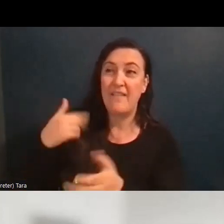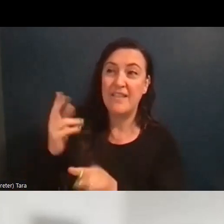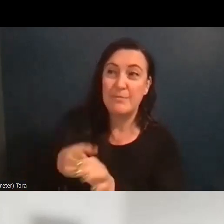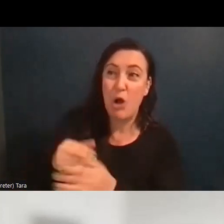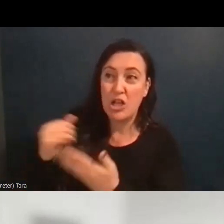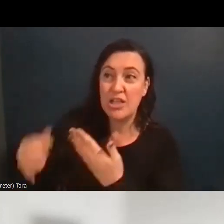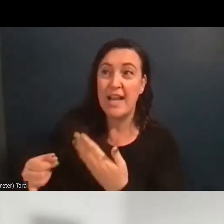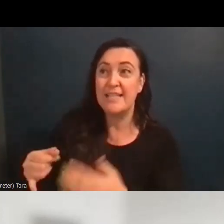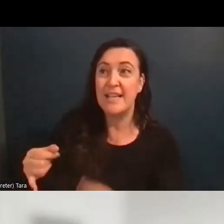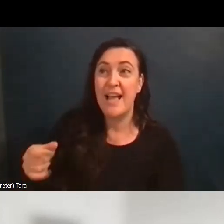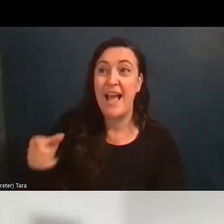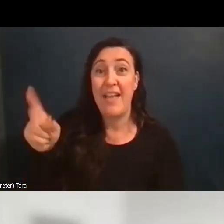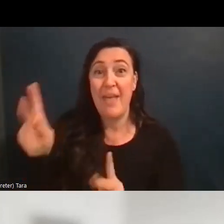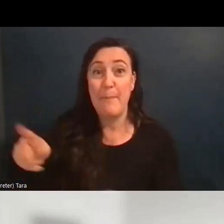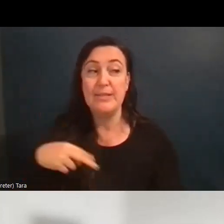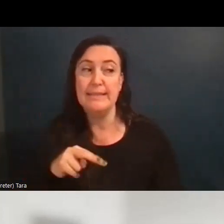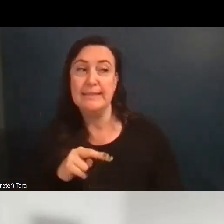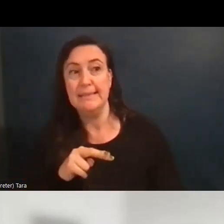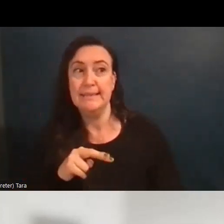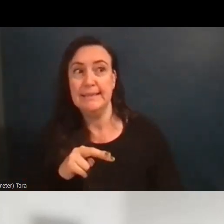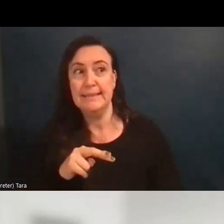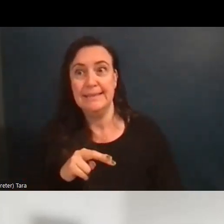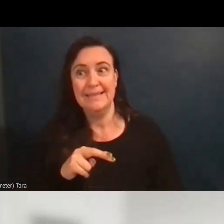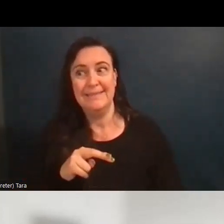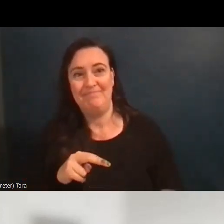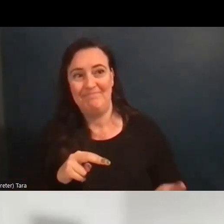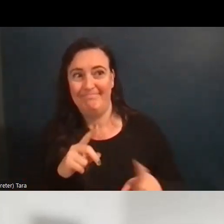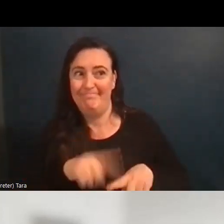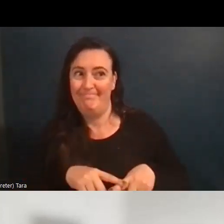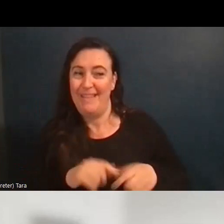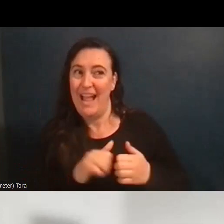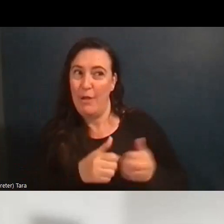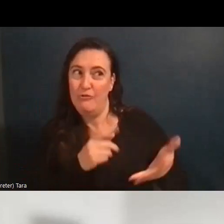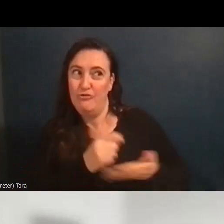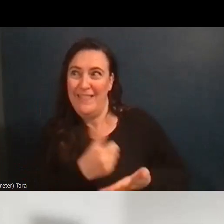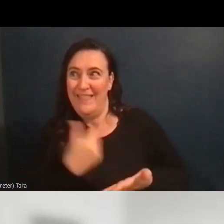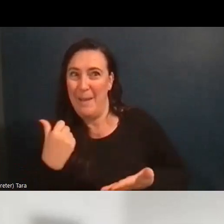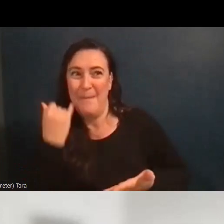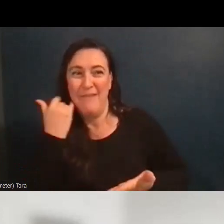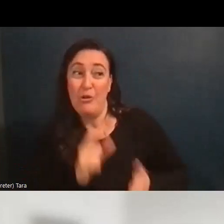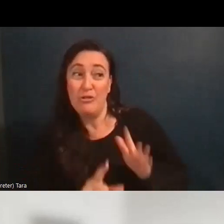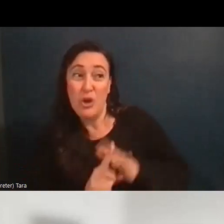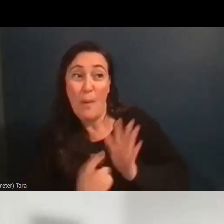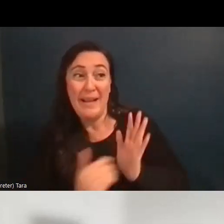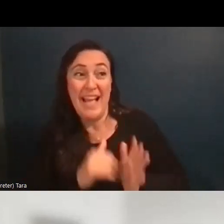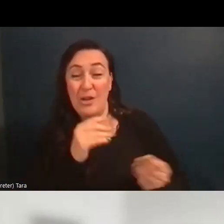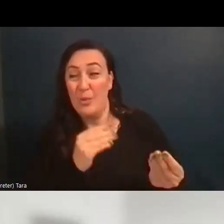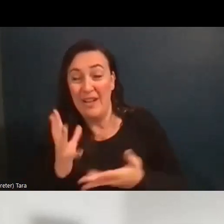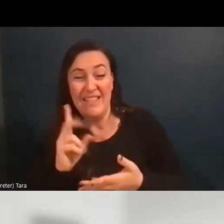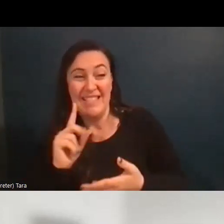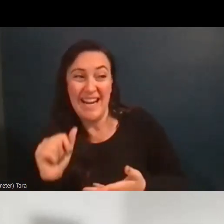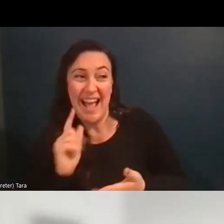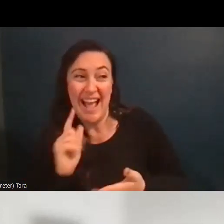that, you know that all of their tips on the table for you and then you don't show up again with any sort of data or like any way to help.